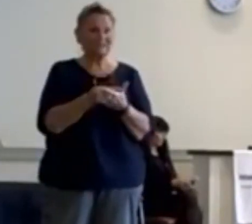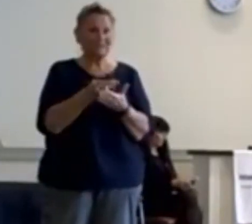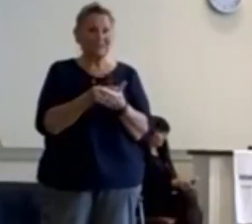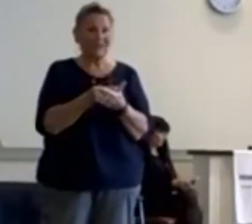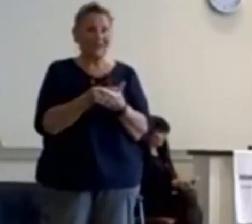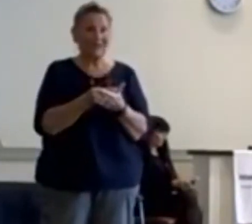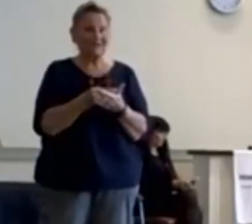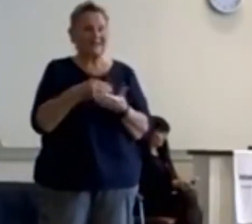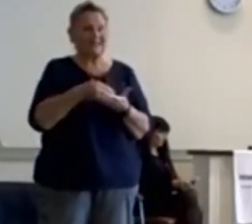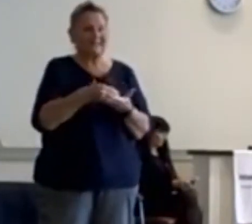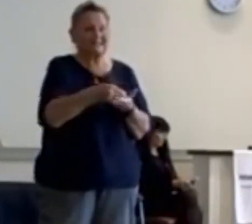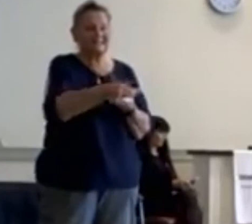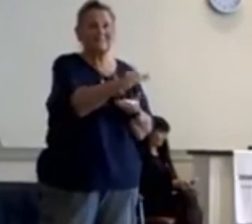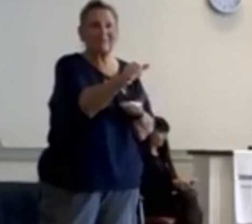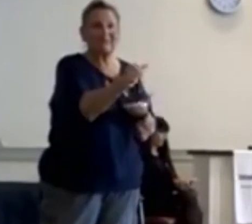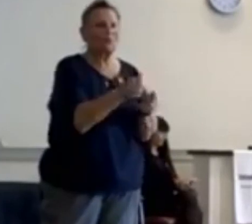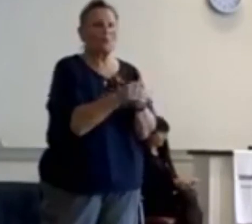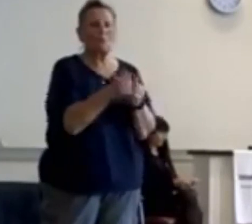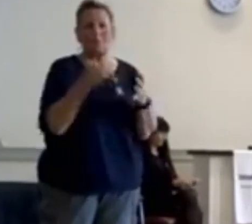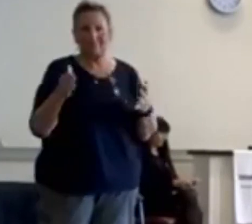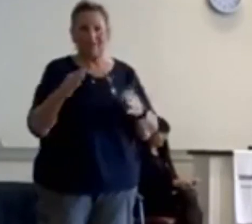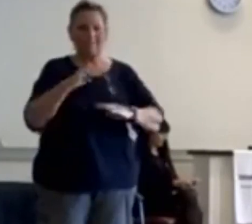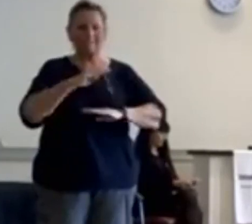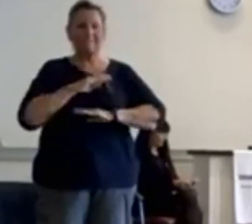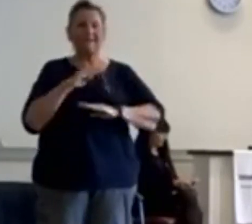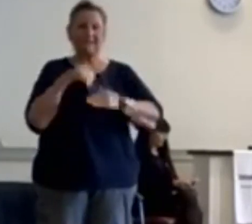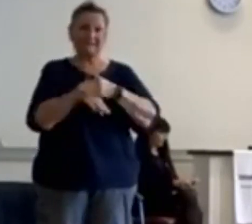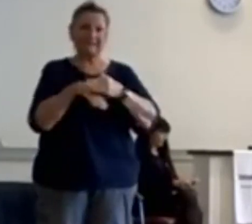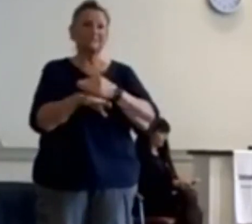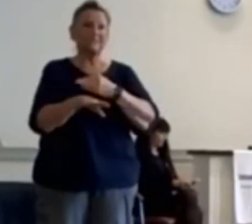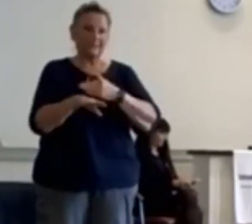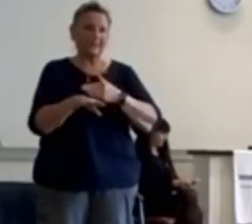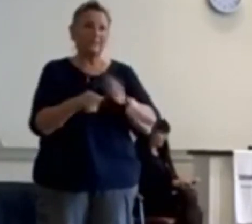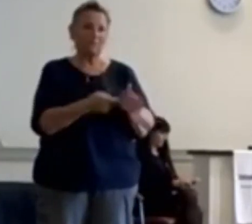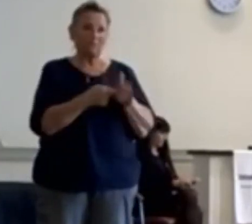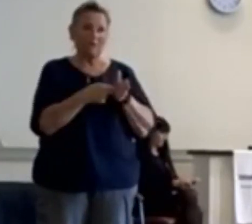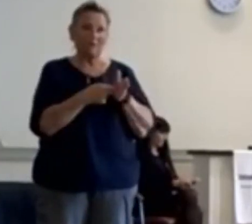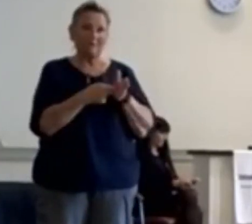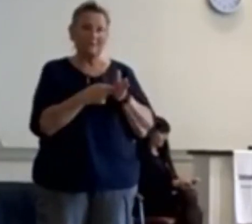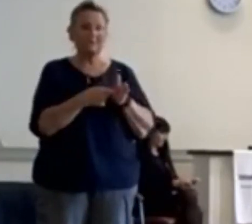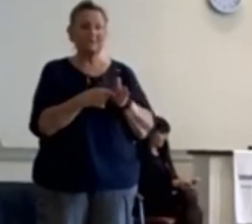without meeting accessibility requirements. The Partnership and Portlight